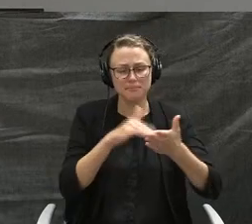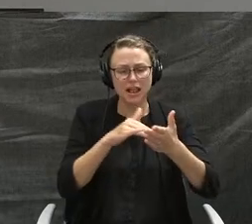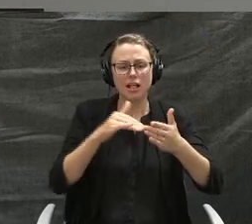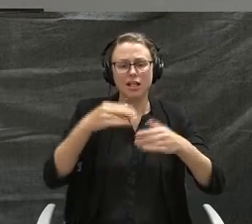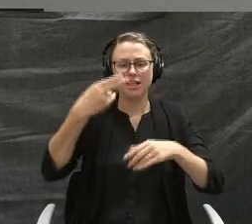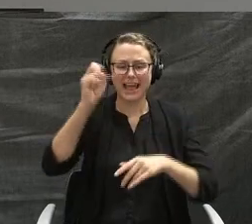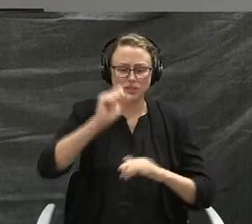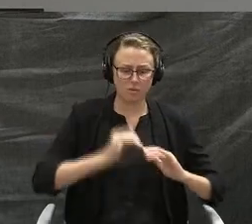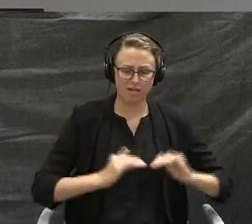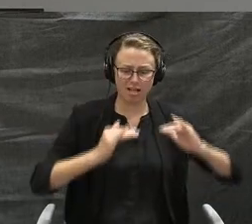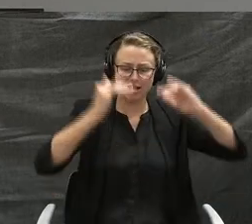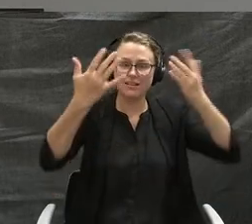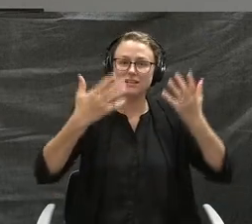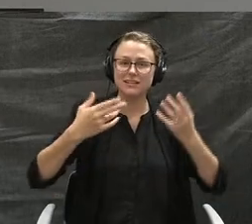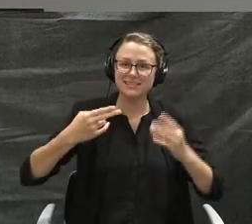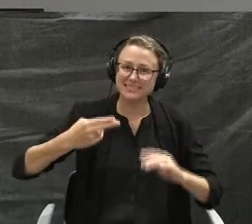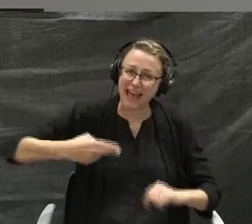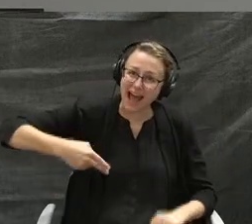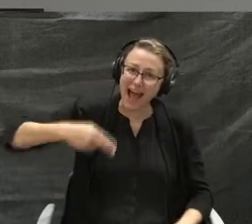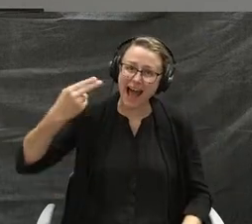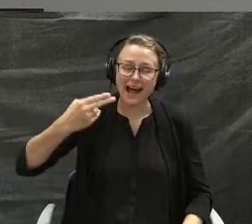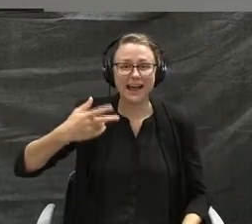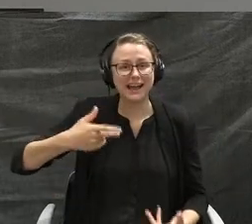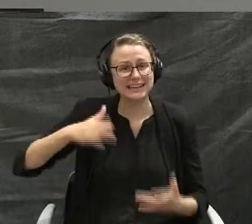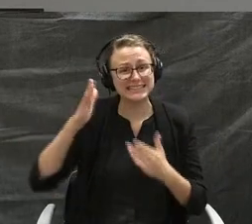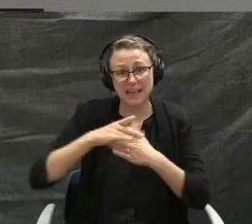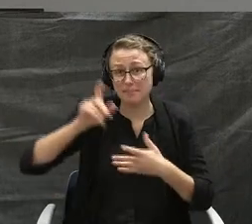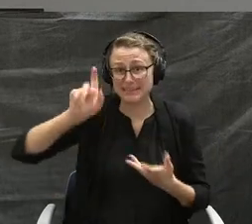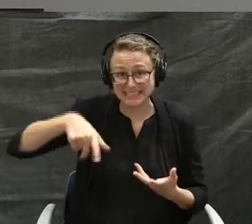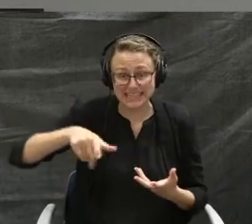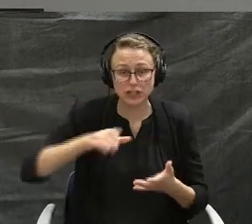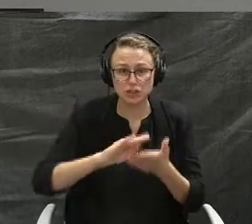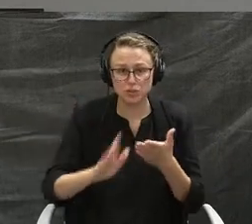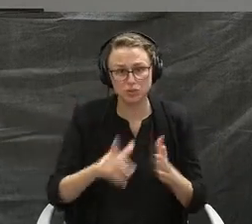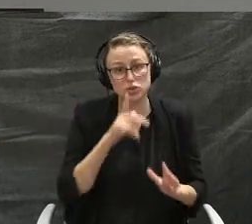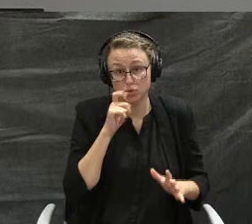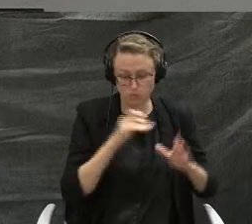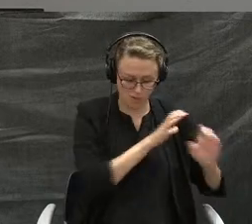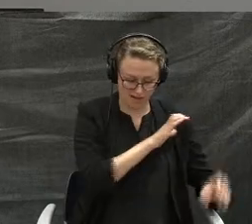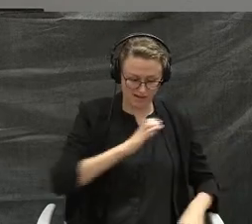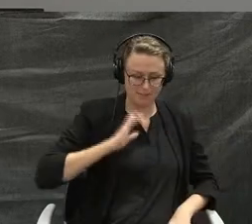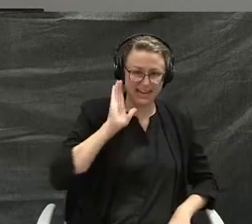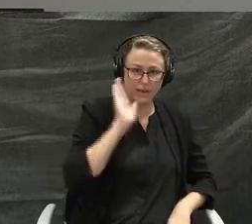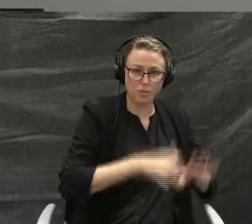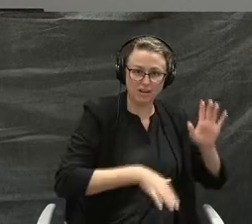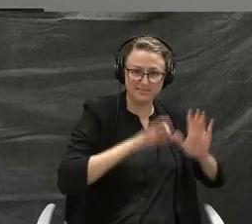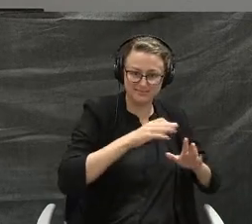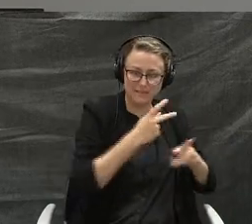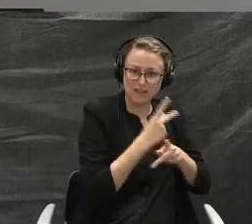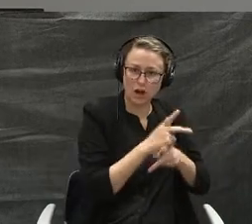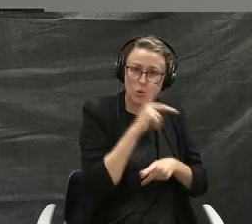that were determined by a committee we have right now I'm student support teams. Those student support teams would look